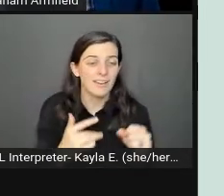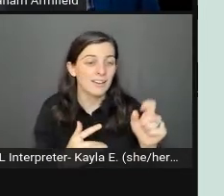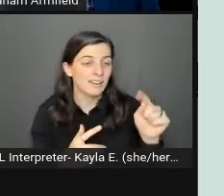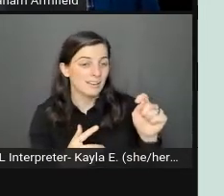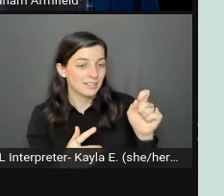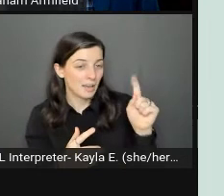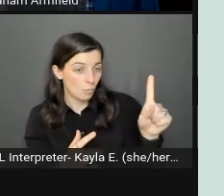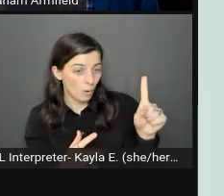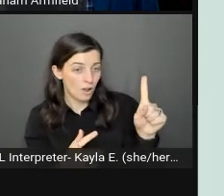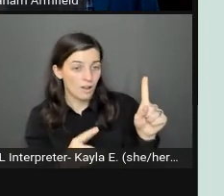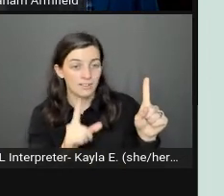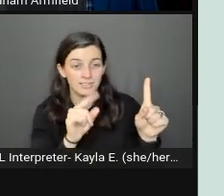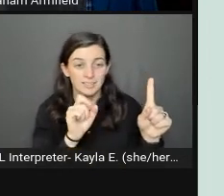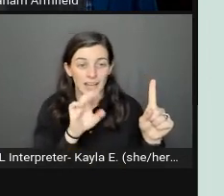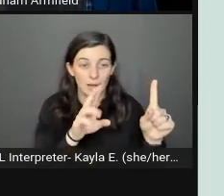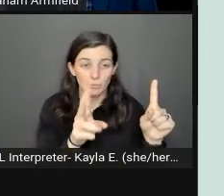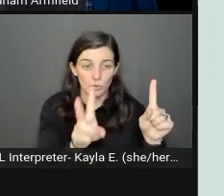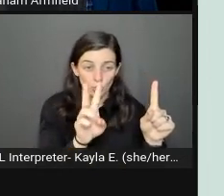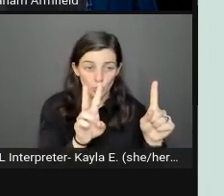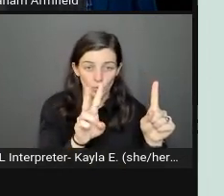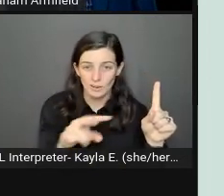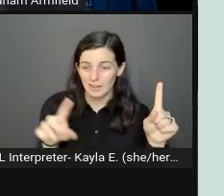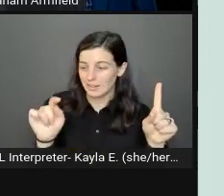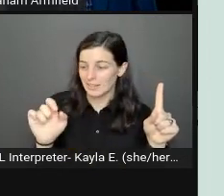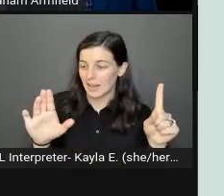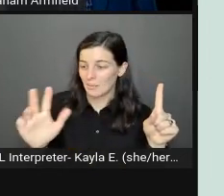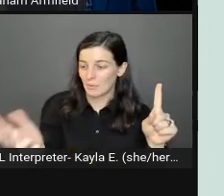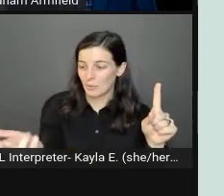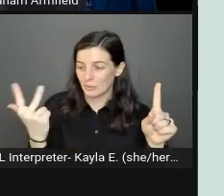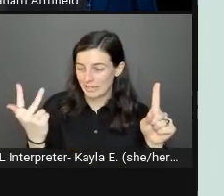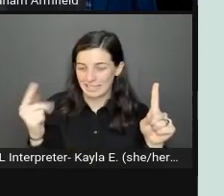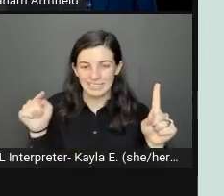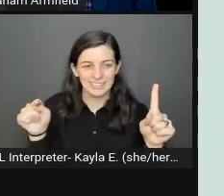but this is pretty good where keyboard focus is here.